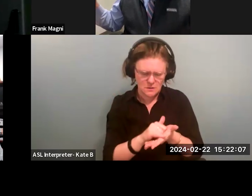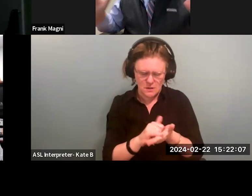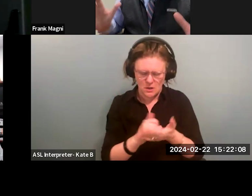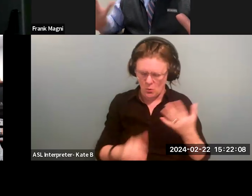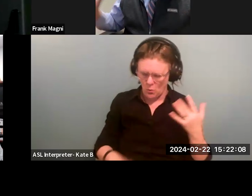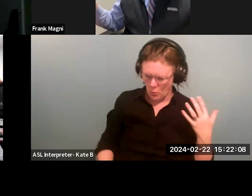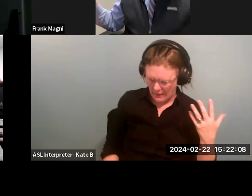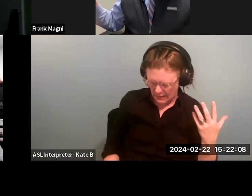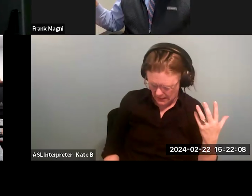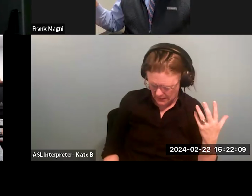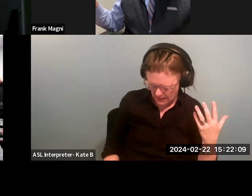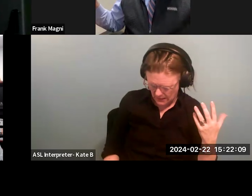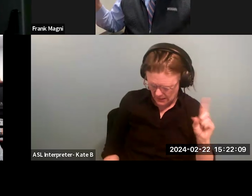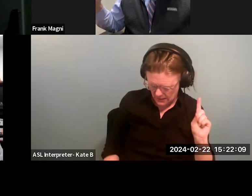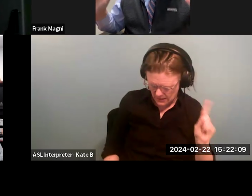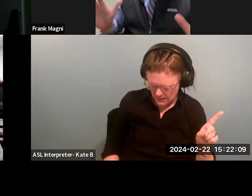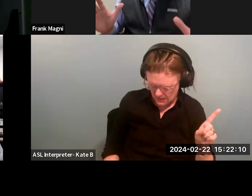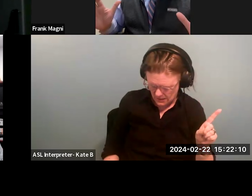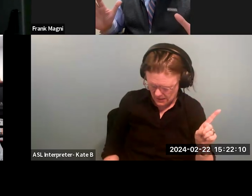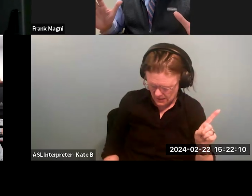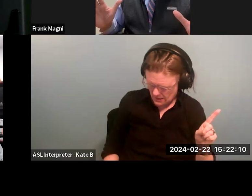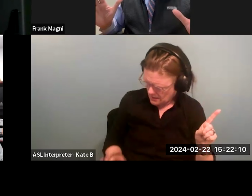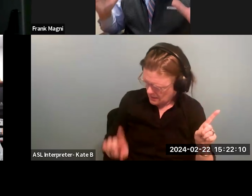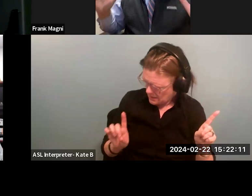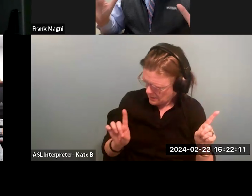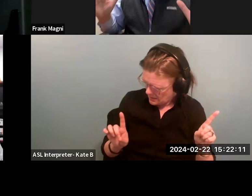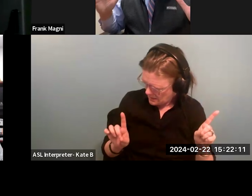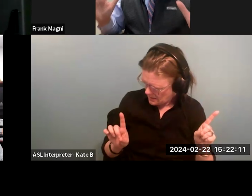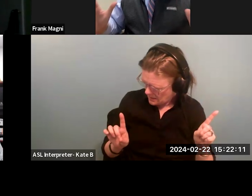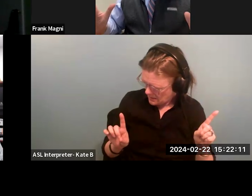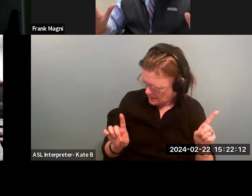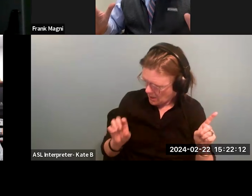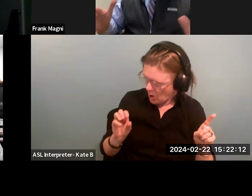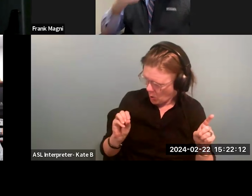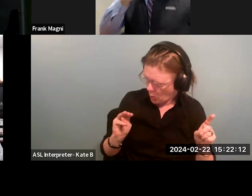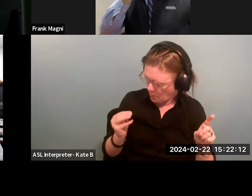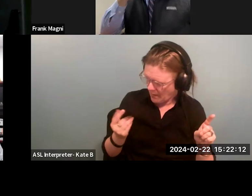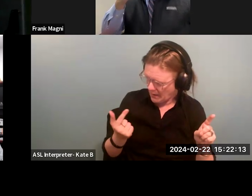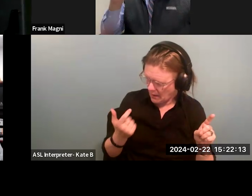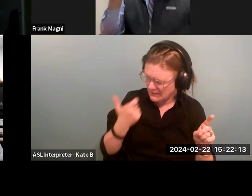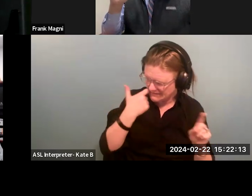Everything slows down. They're not in this high-pressure environment. Oh my gosh, I've just been scammed.